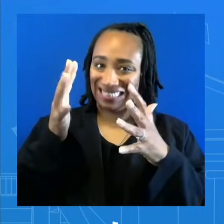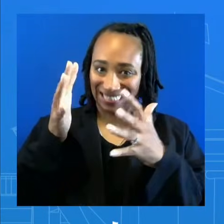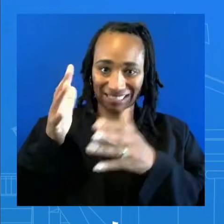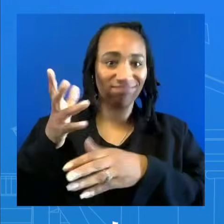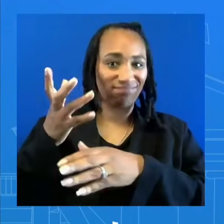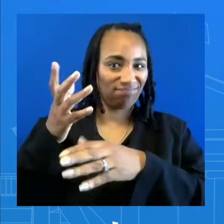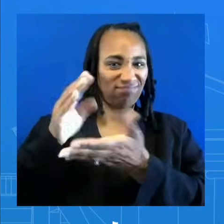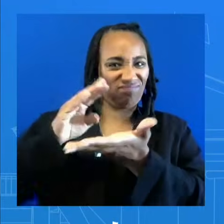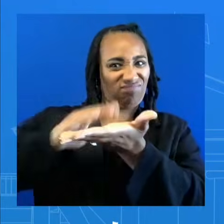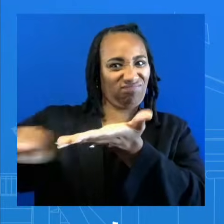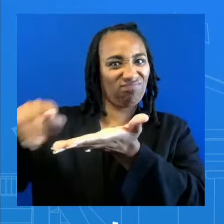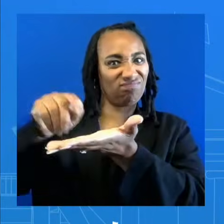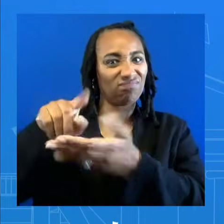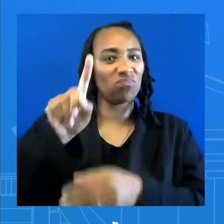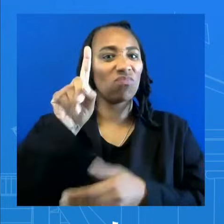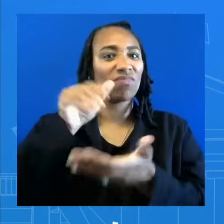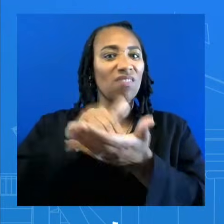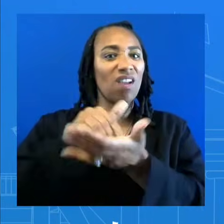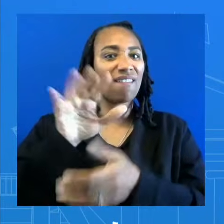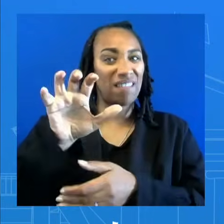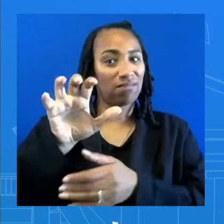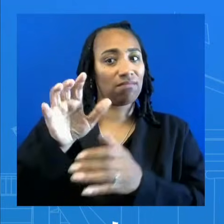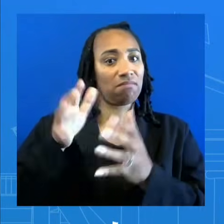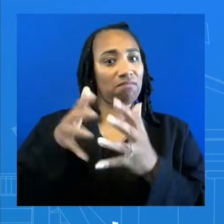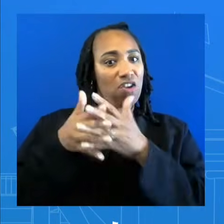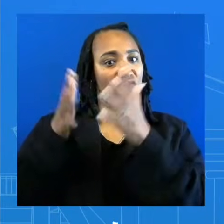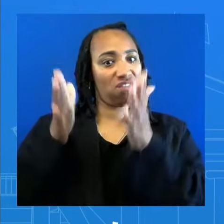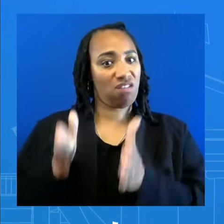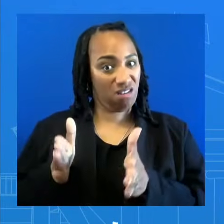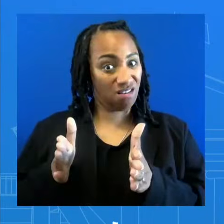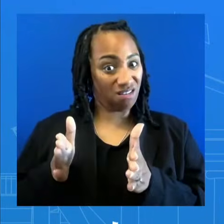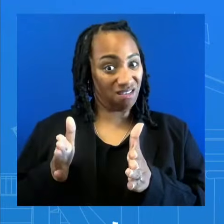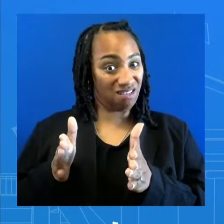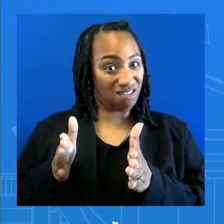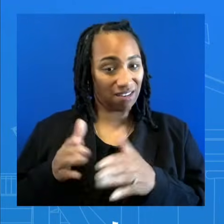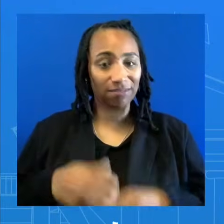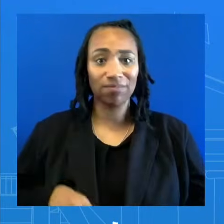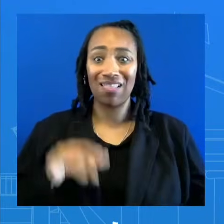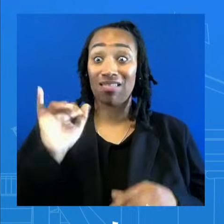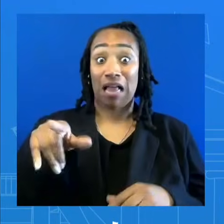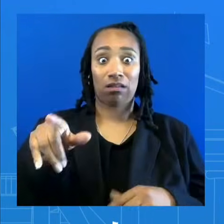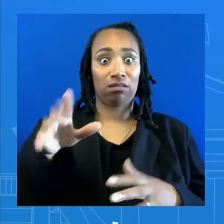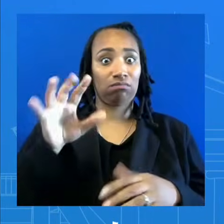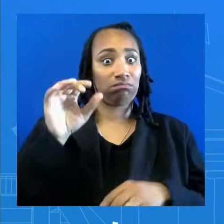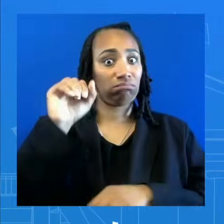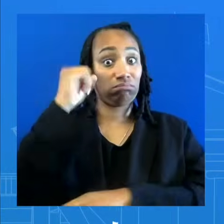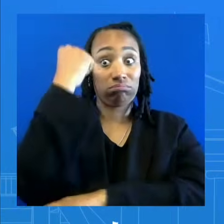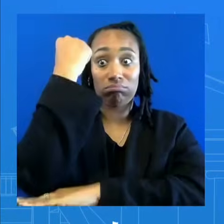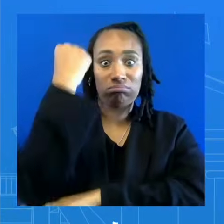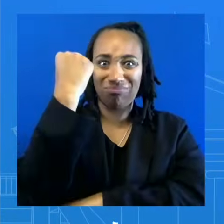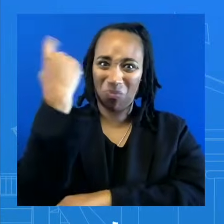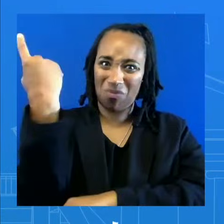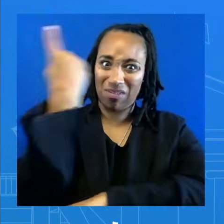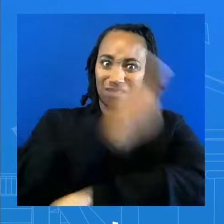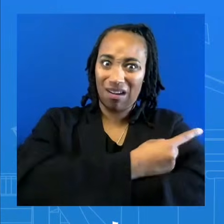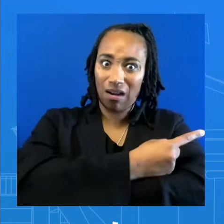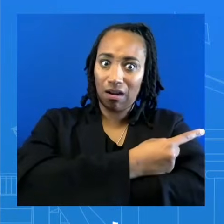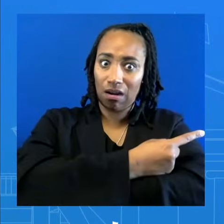the largest act in a single day -- who have demonstrated remorse and rehabilitation as well as a strong commitment